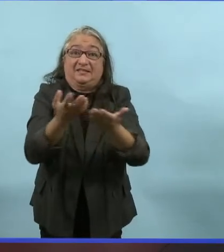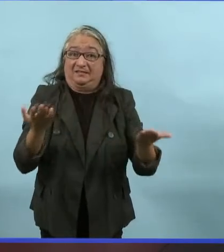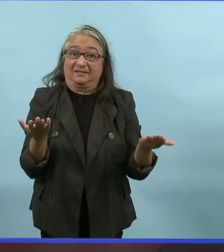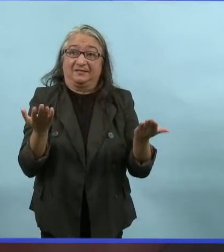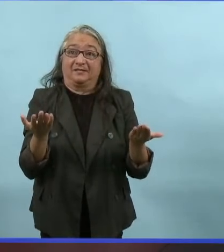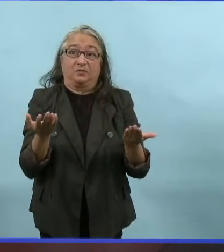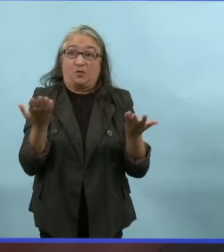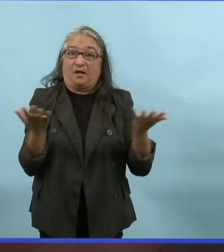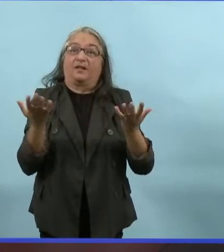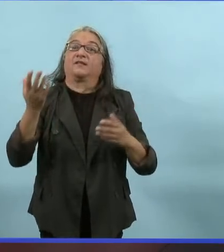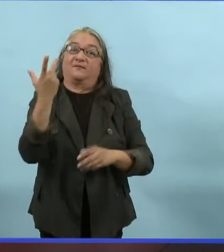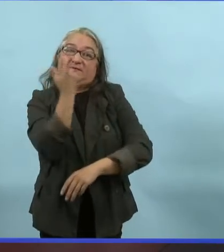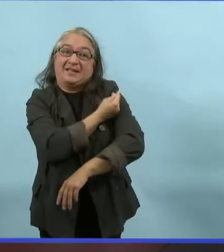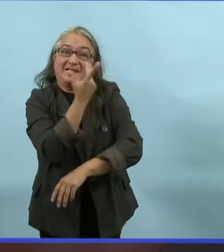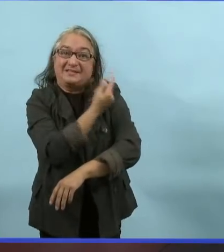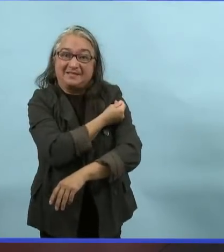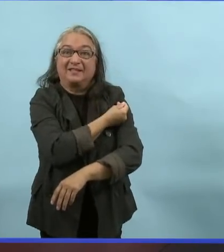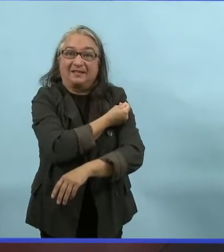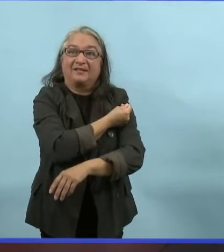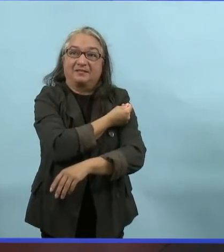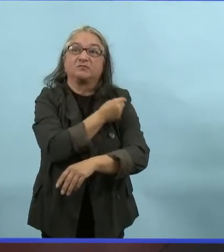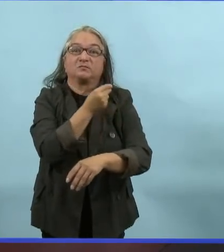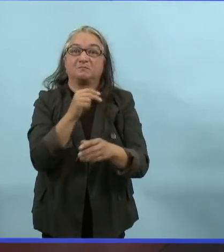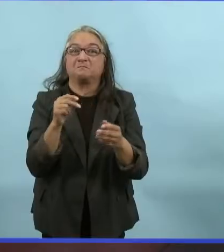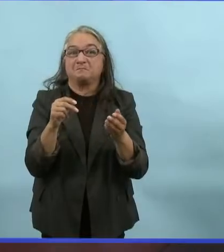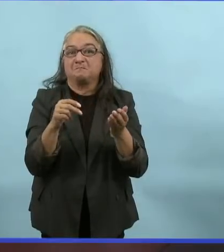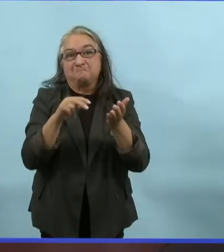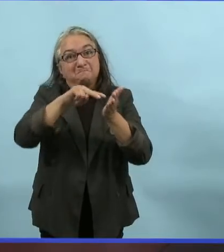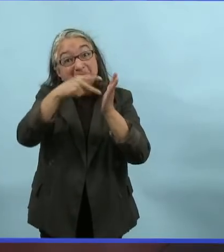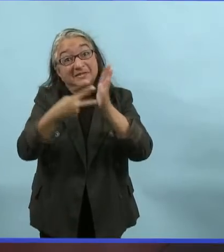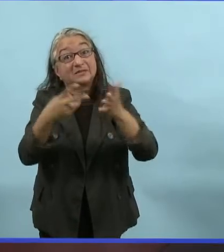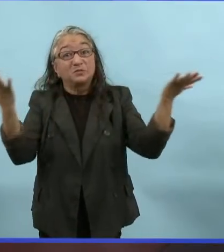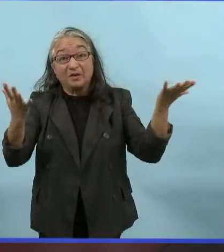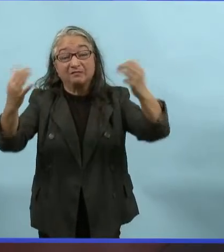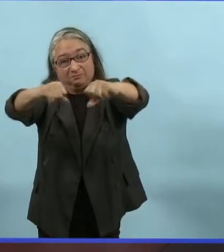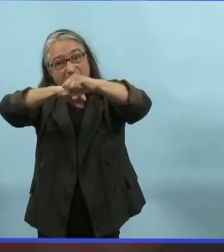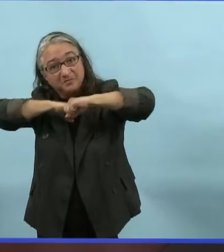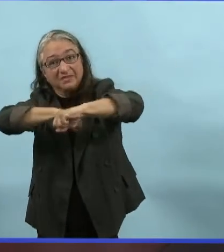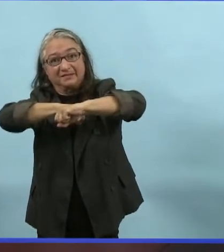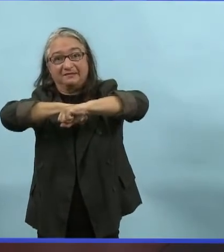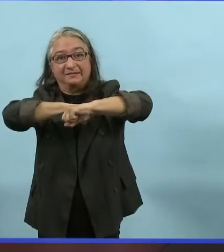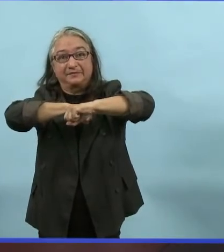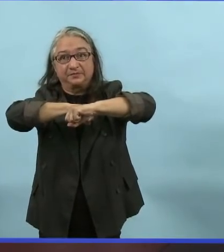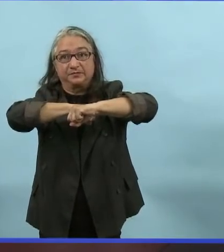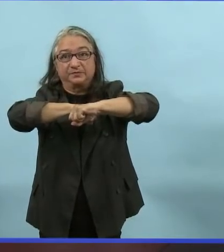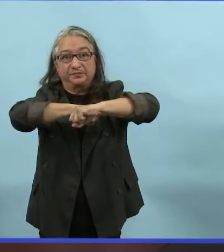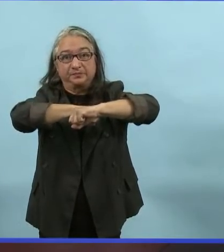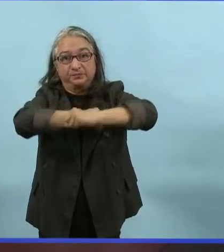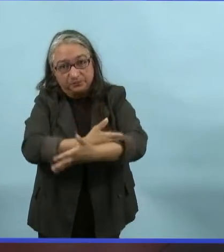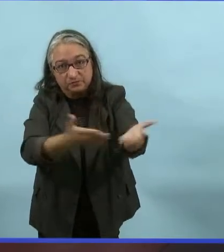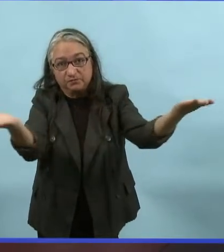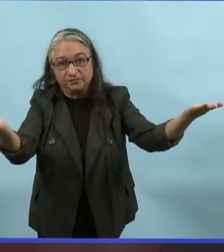that the vaccines are are highly effective especially at keeping people out of hospital